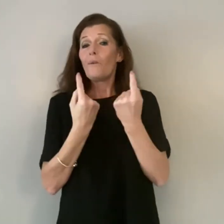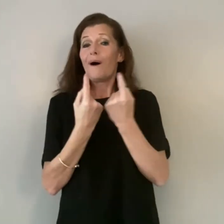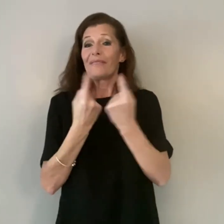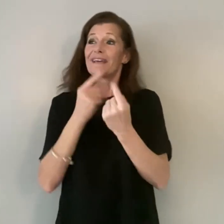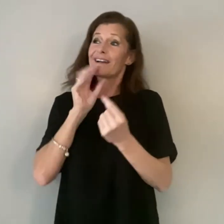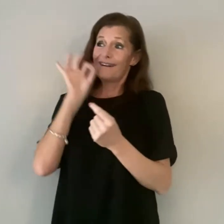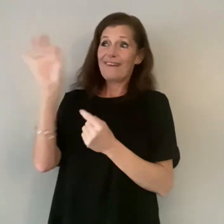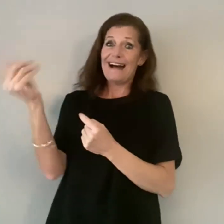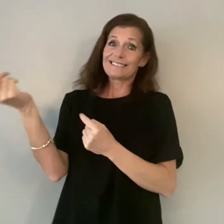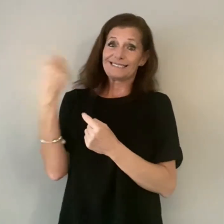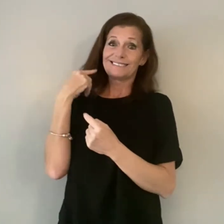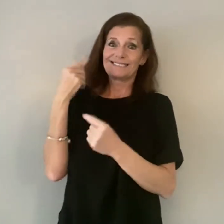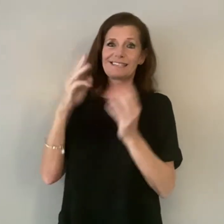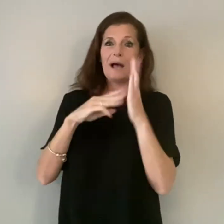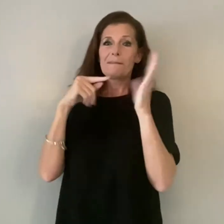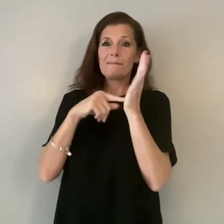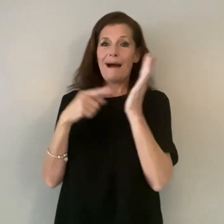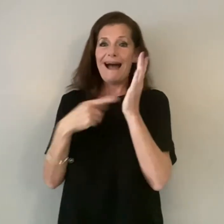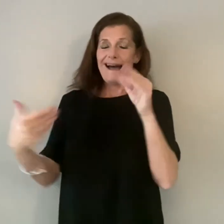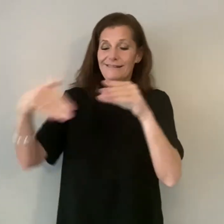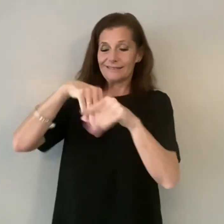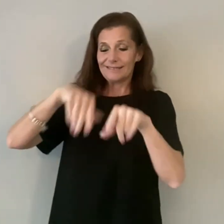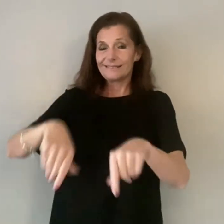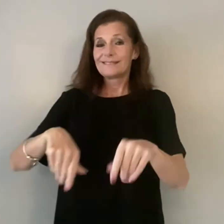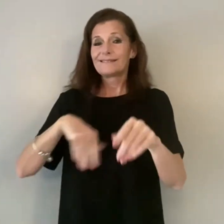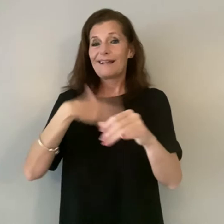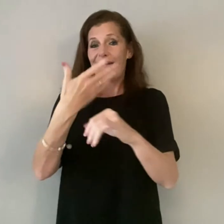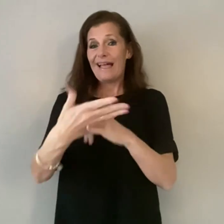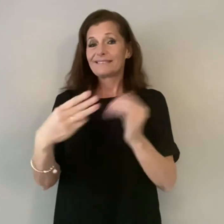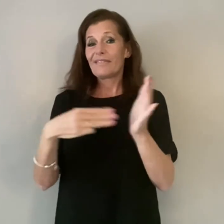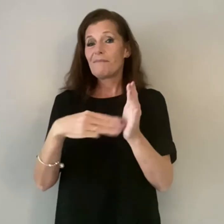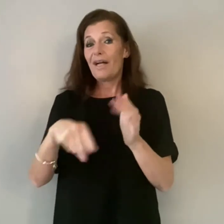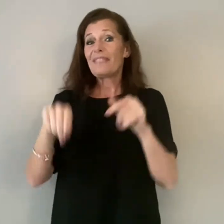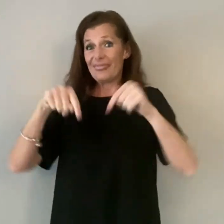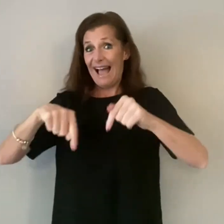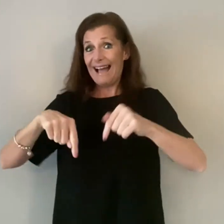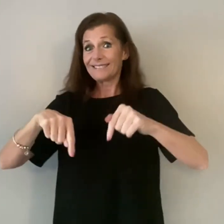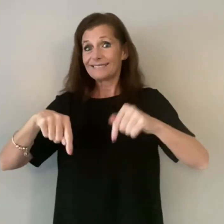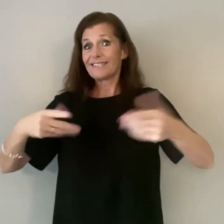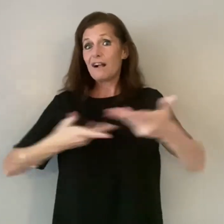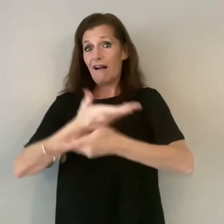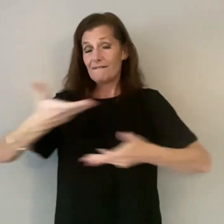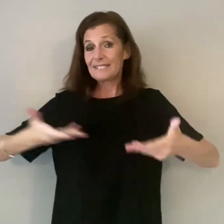inviting Matt through our last session of governance now at the end of this month is to have that conversation